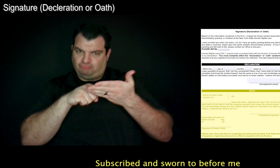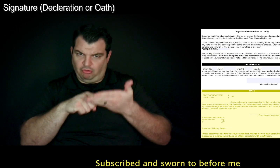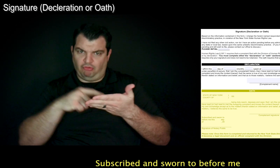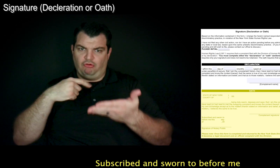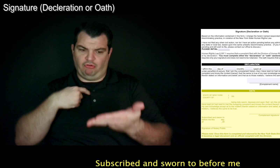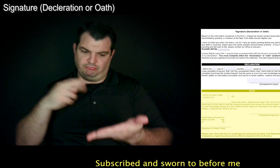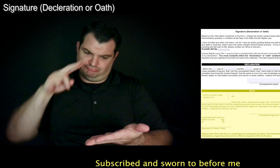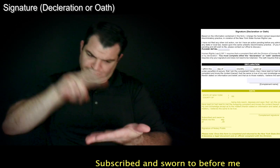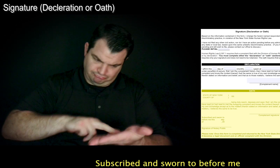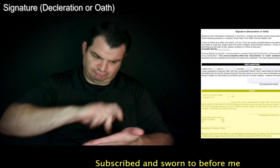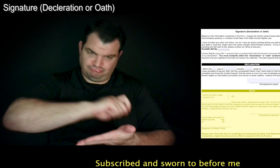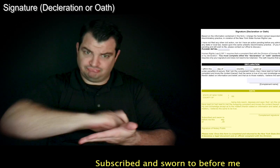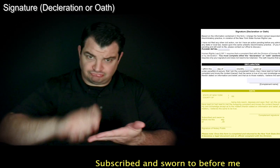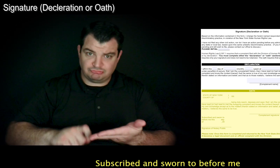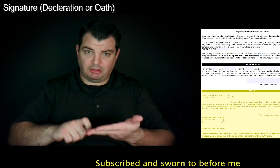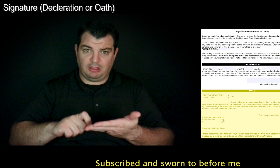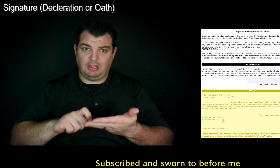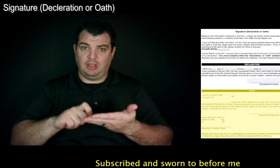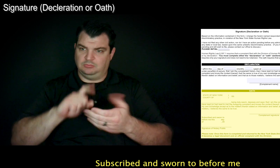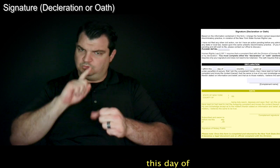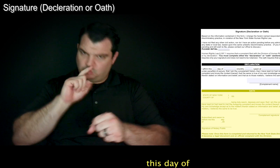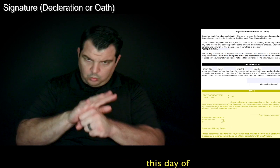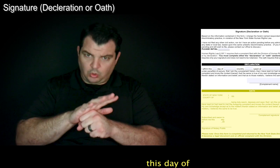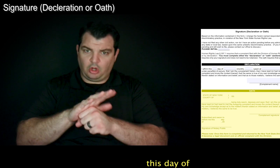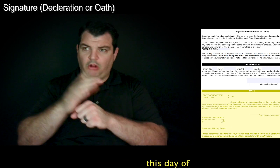Subscribed and sworn to before me this day of